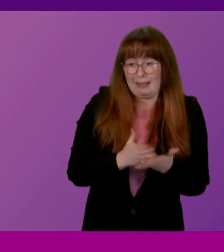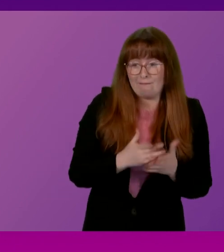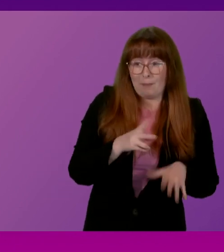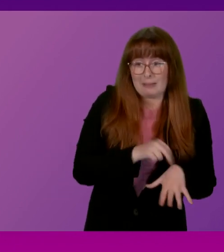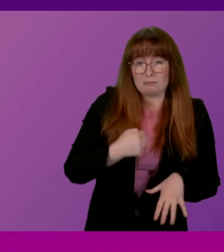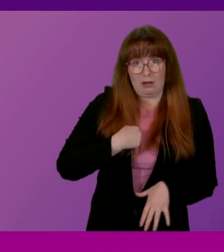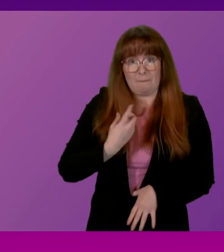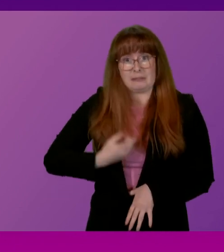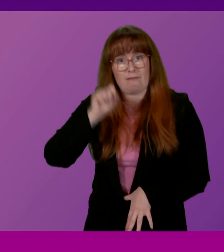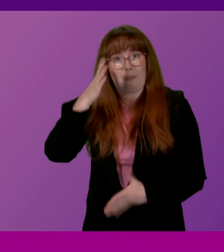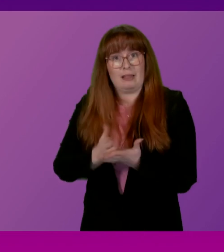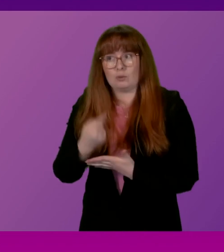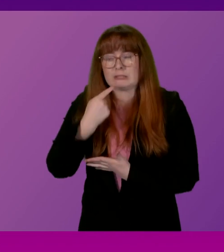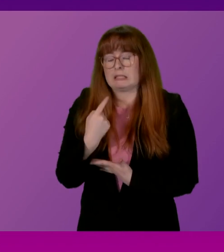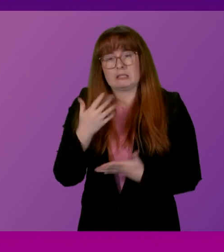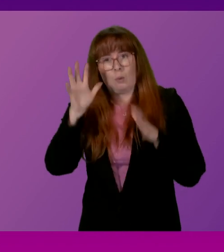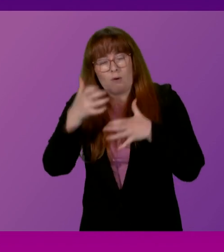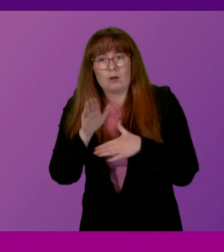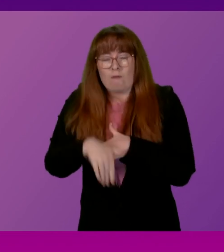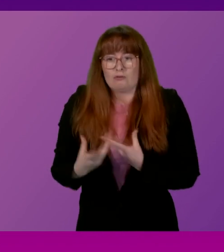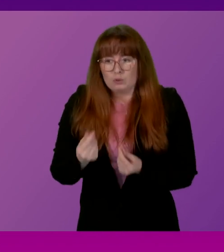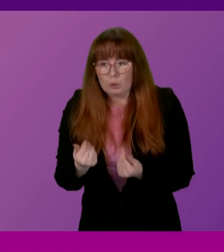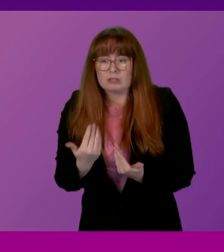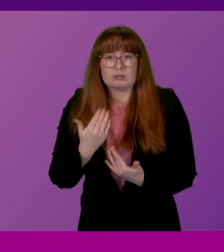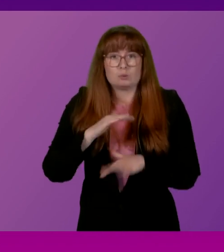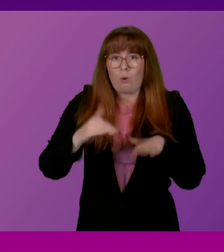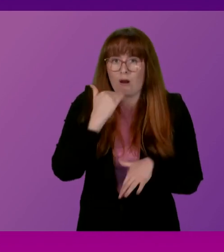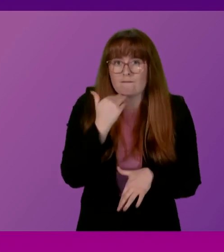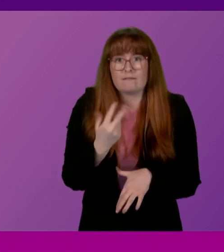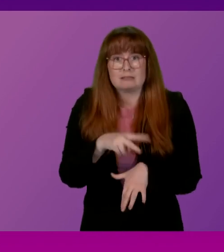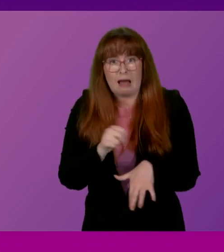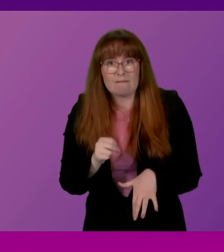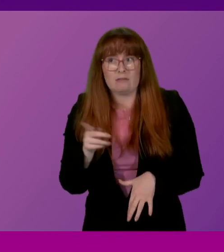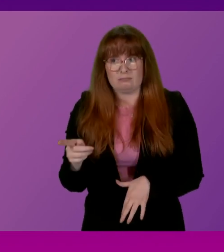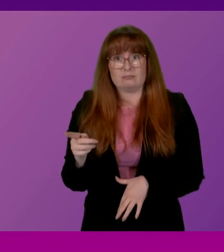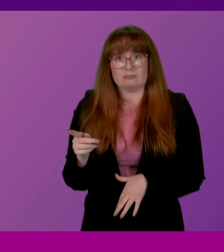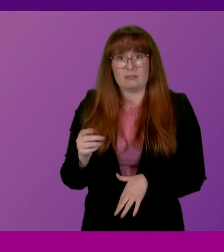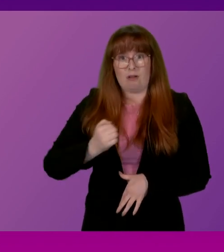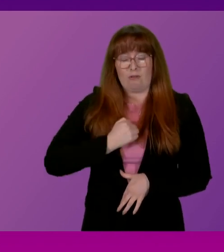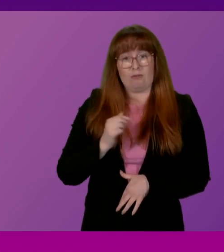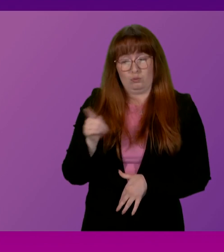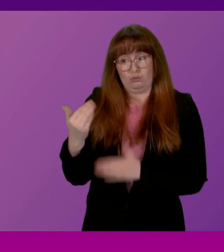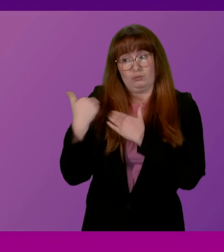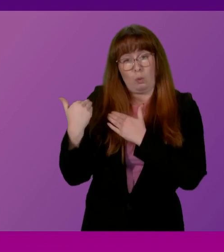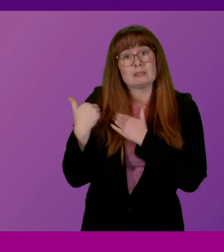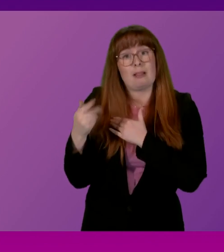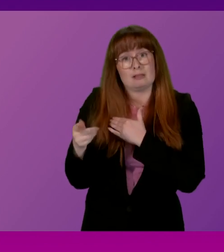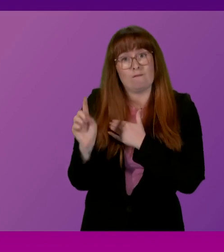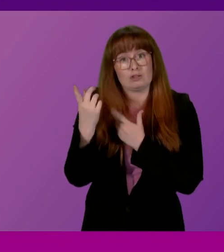that they are worried about their resources and the loss of staff. The first duty of any Government is to keep its citizens safe.